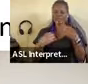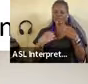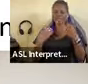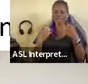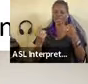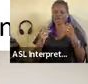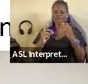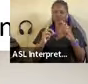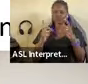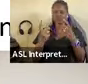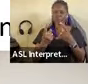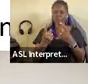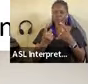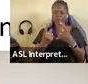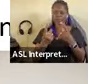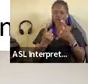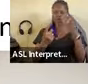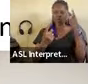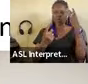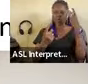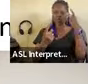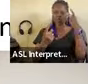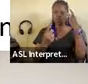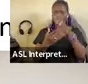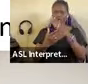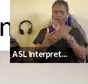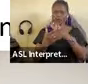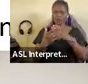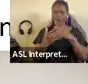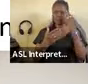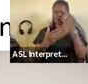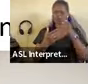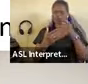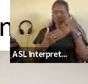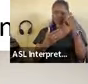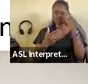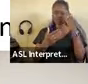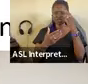Part of the reason that we're doing this is that, as Tina indicated,